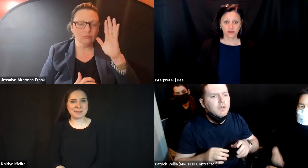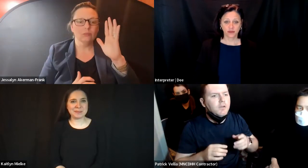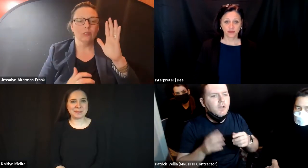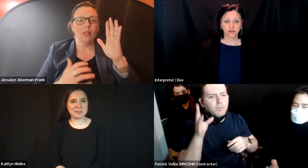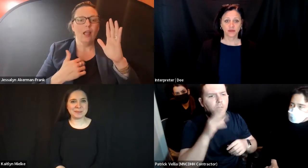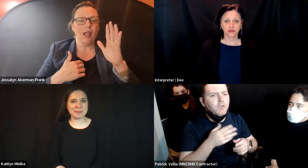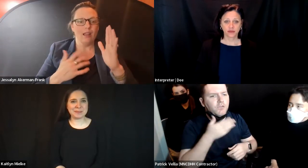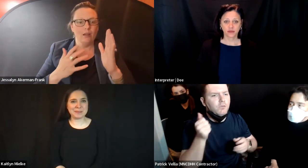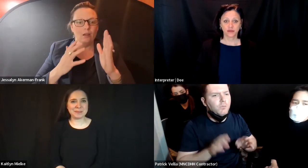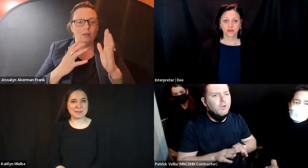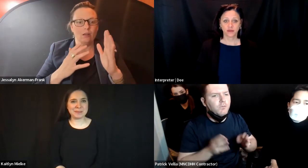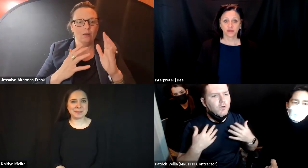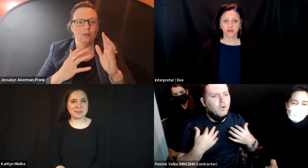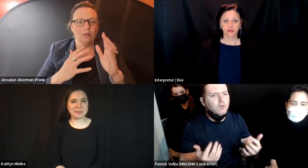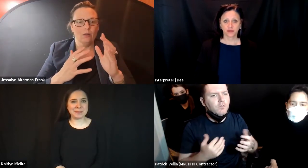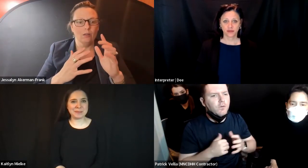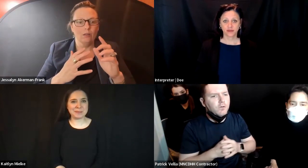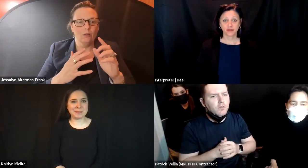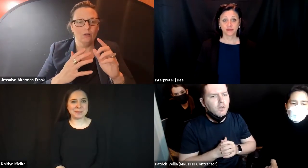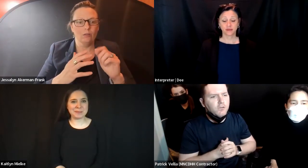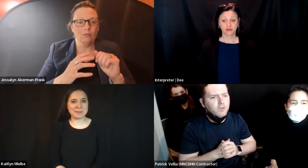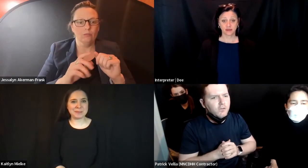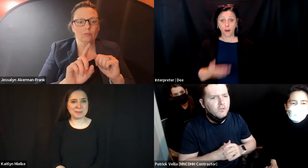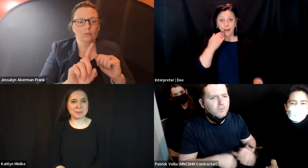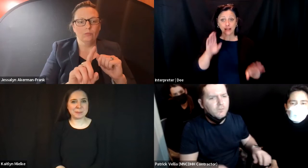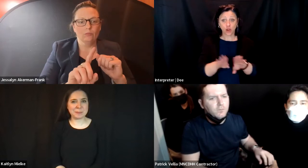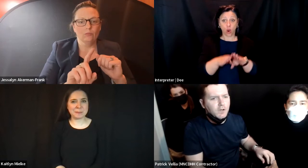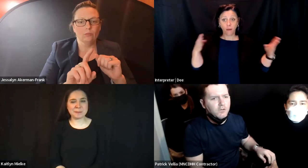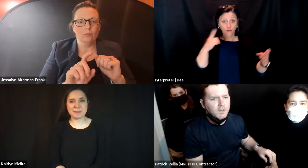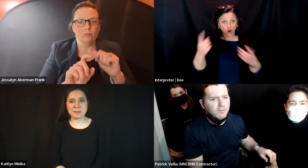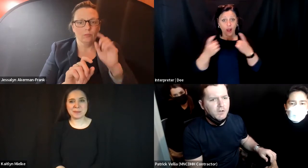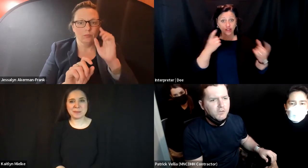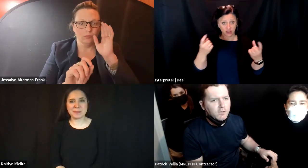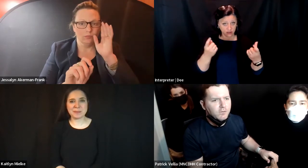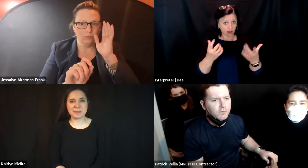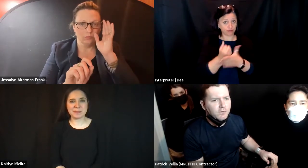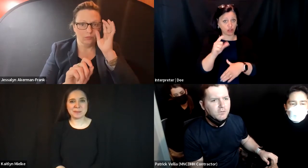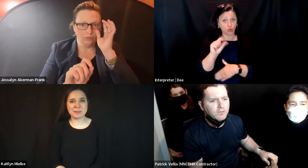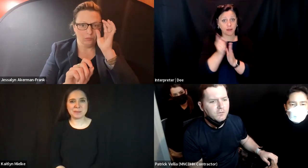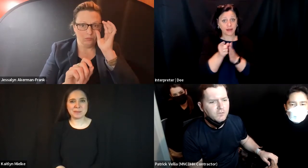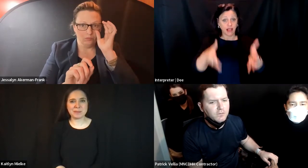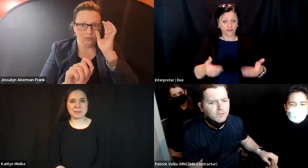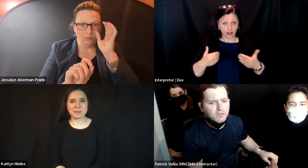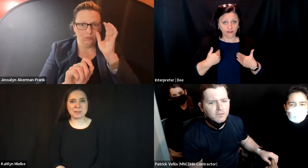Jessalyn: Patrick, just to let you know we are now at 7:35. Plus we have --